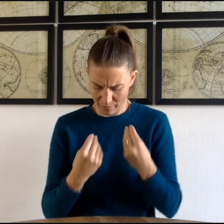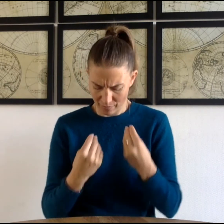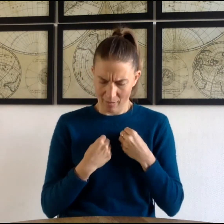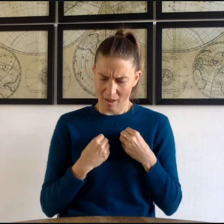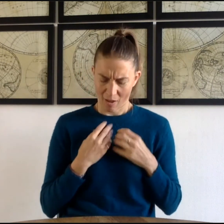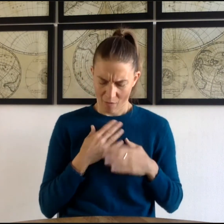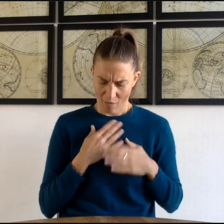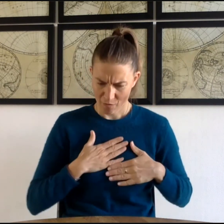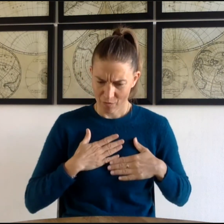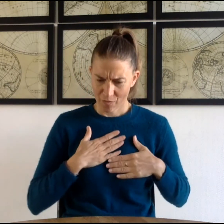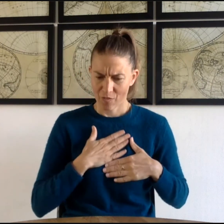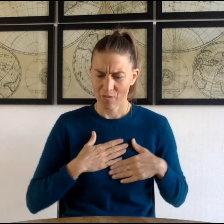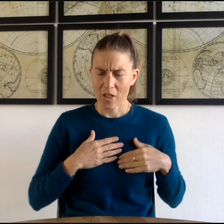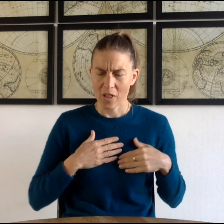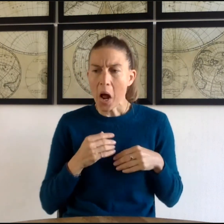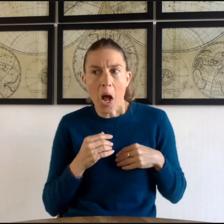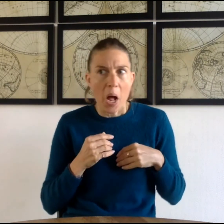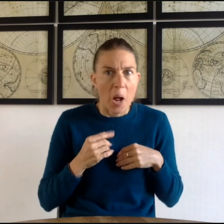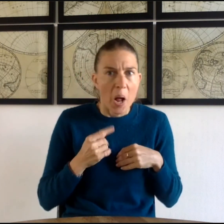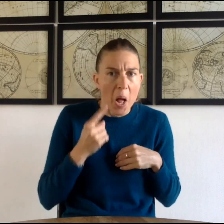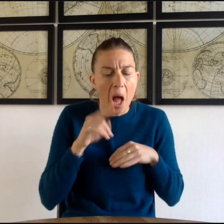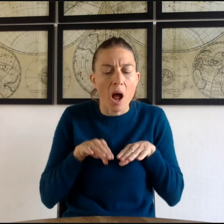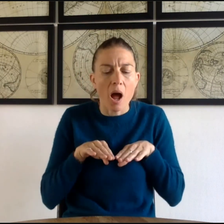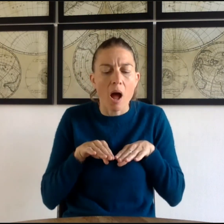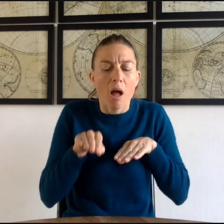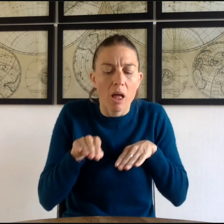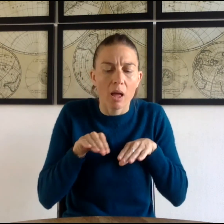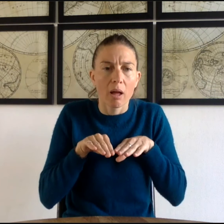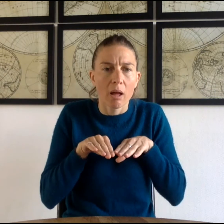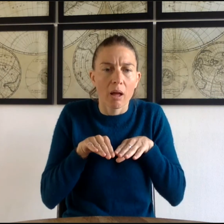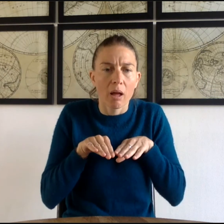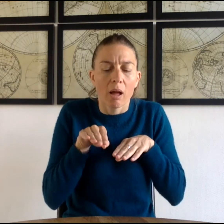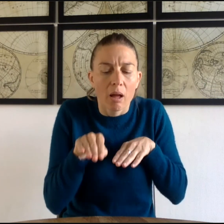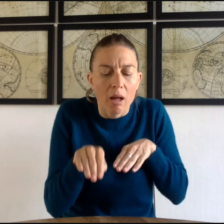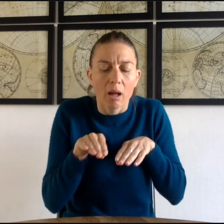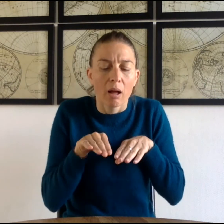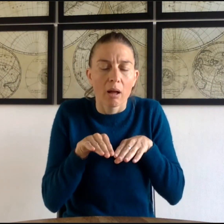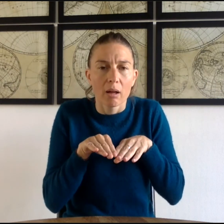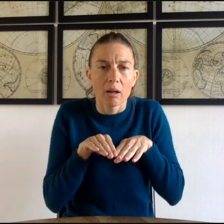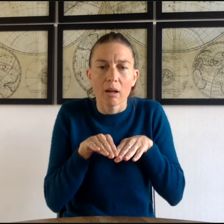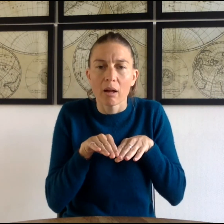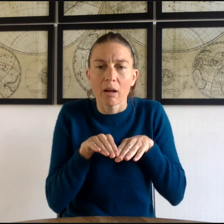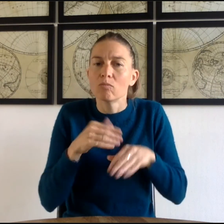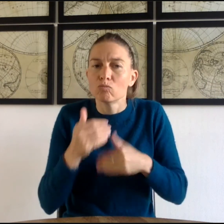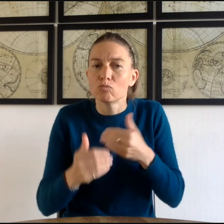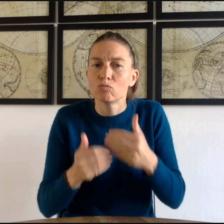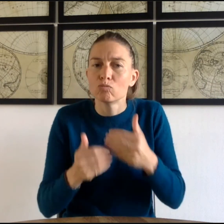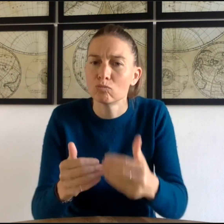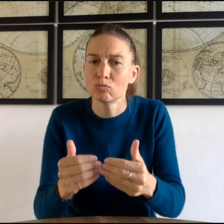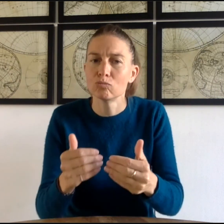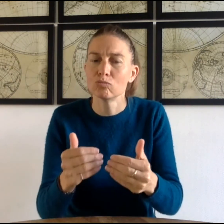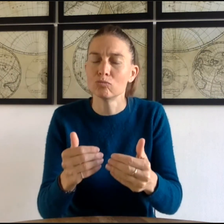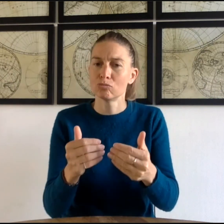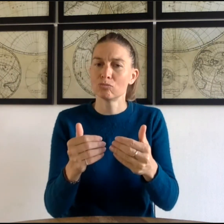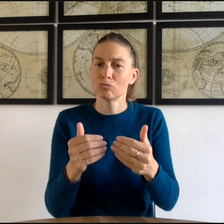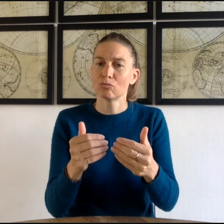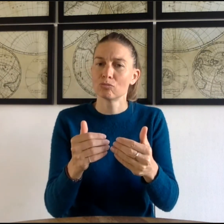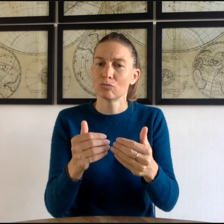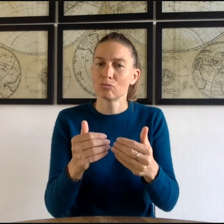and to get to know yourself and to bring up your potential.